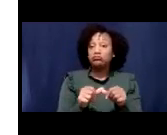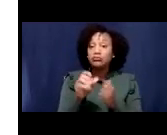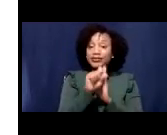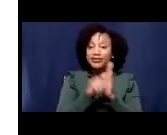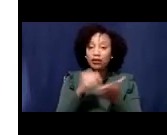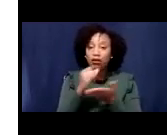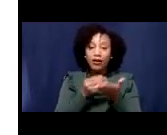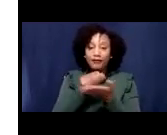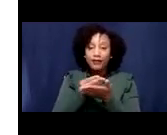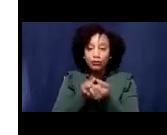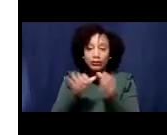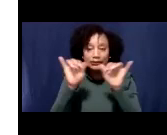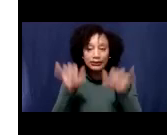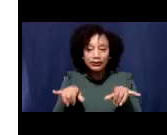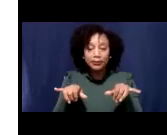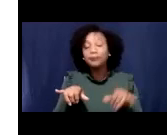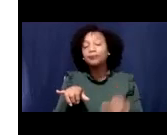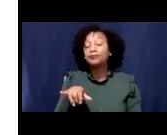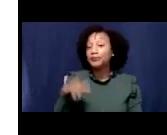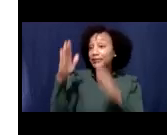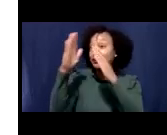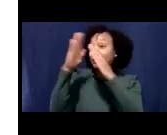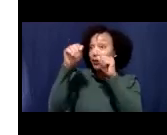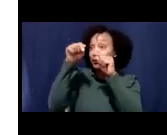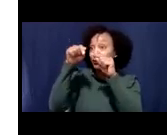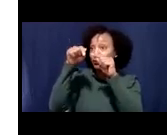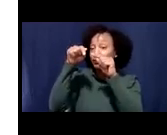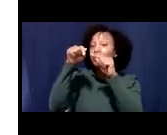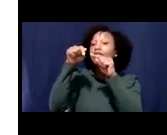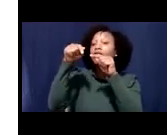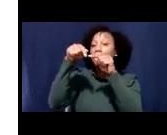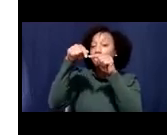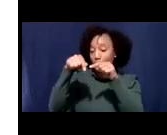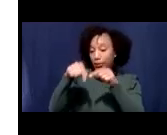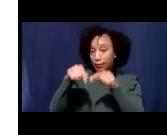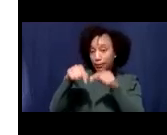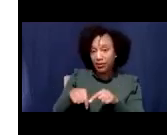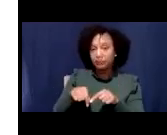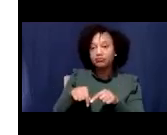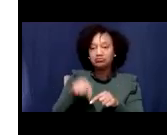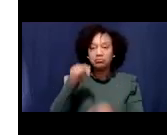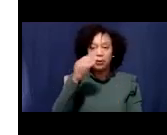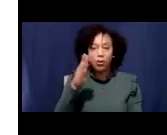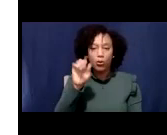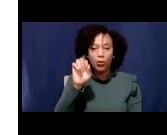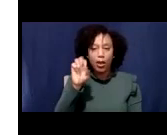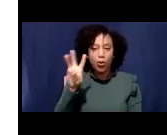and again runs top to bottom with blue arrows in between. Once the funds go to the Minnesota State Arts Board,